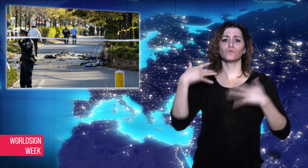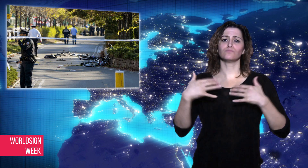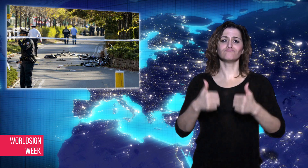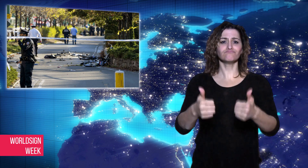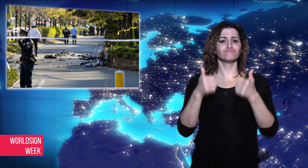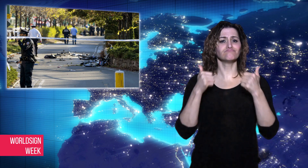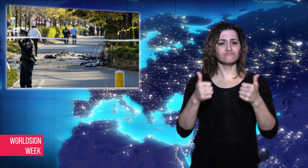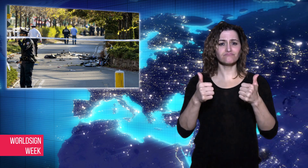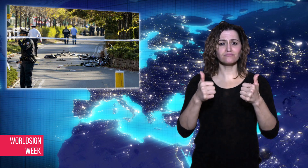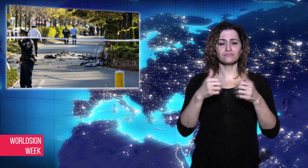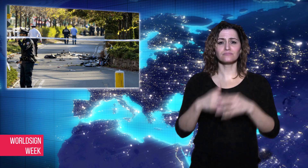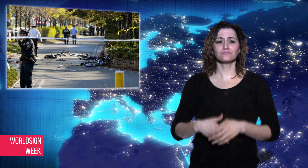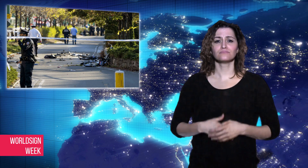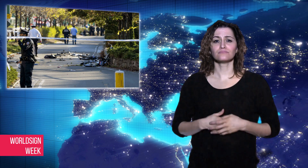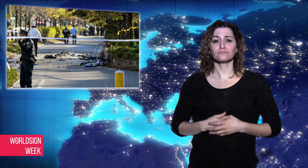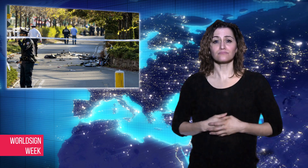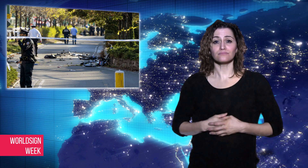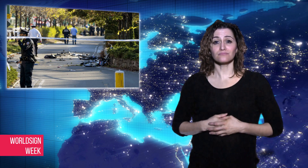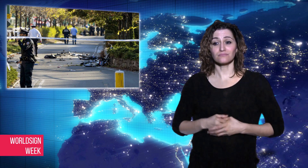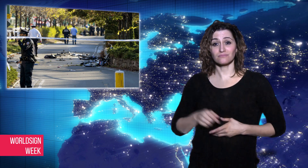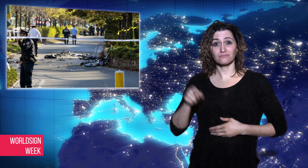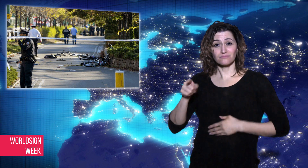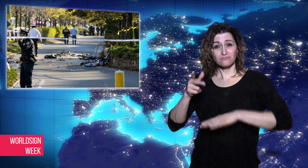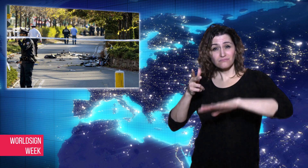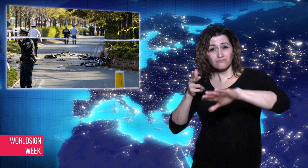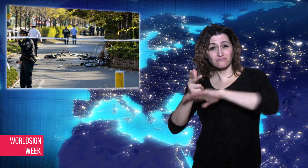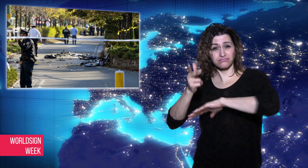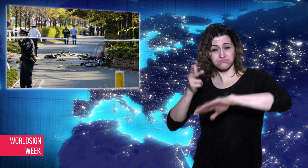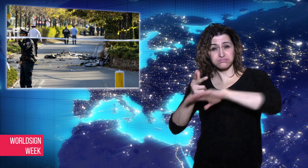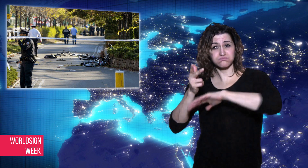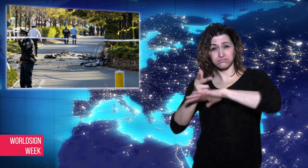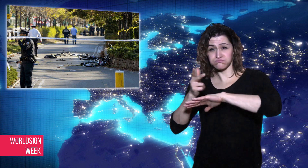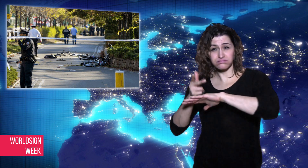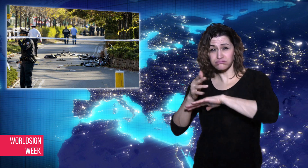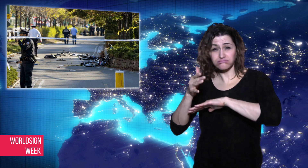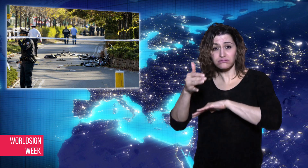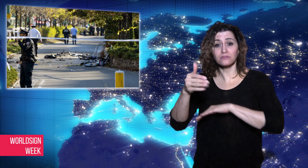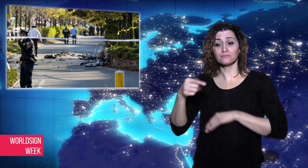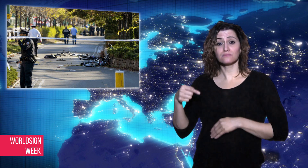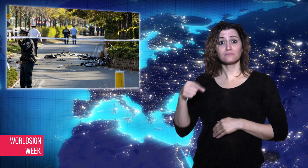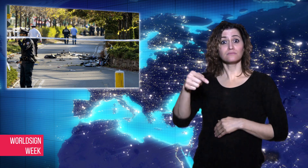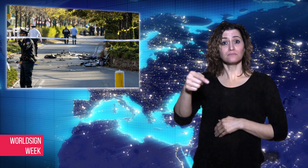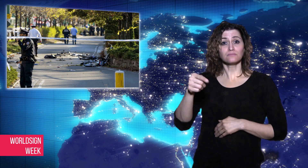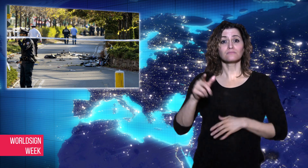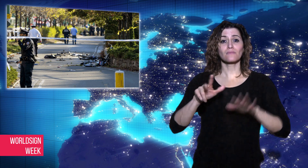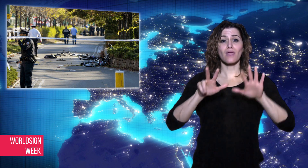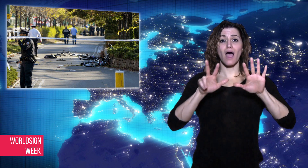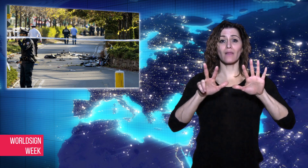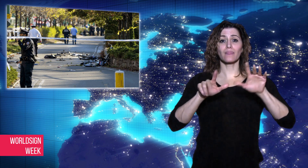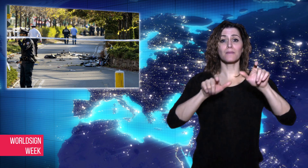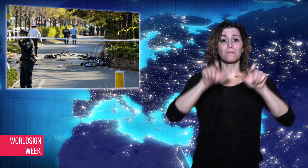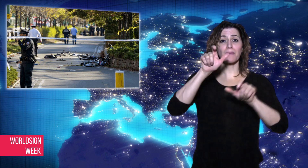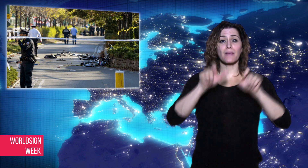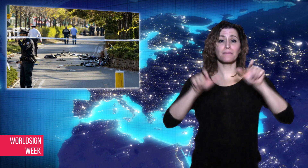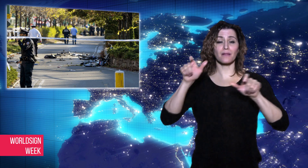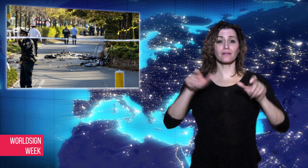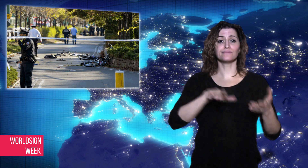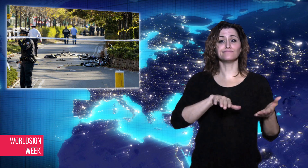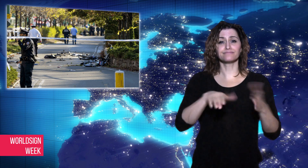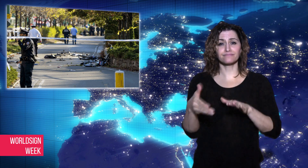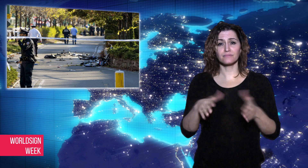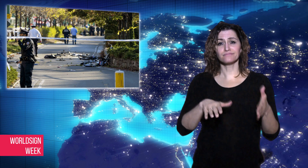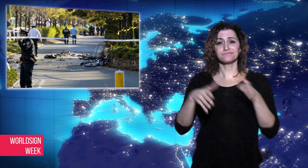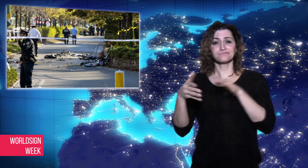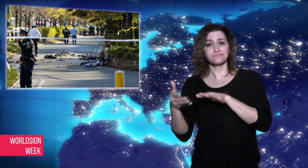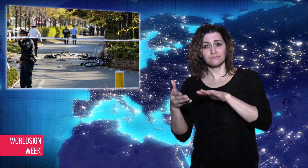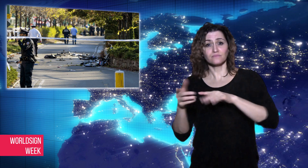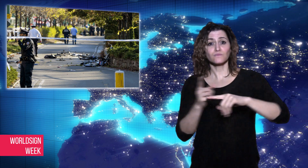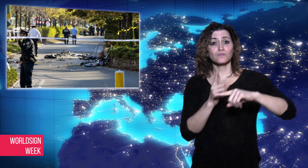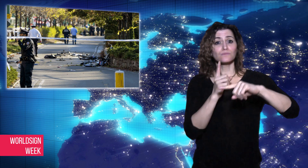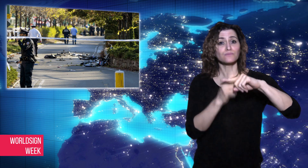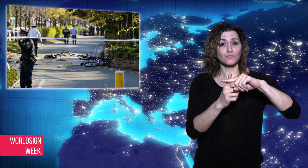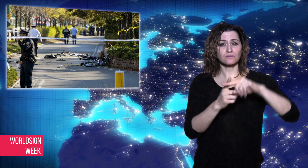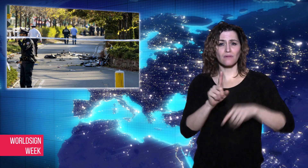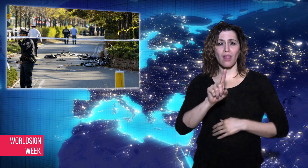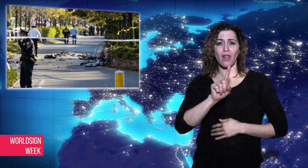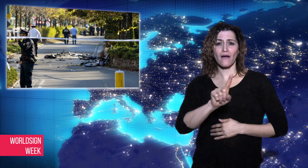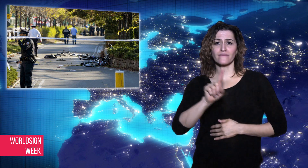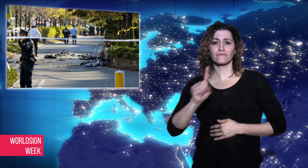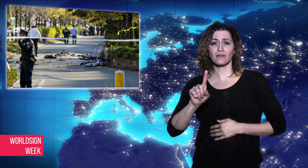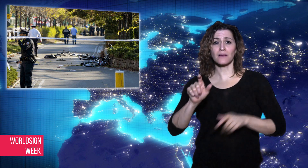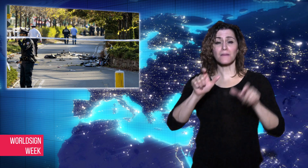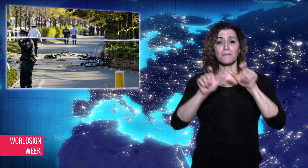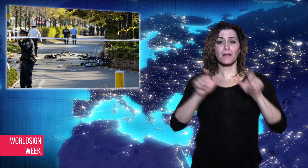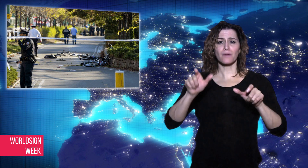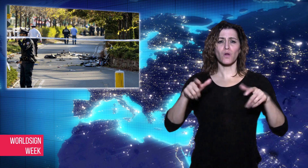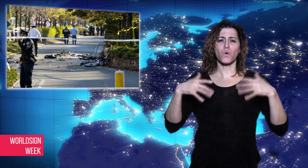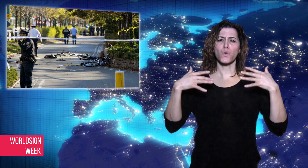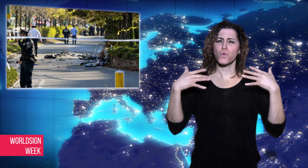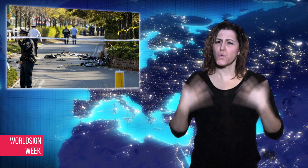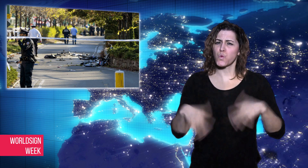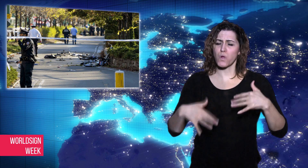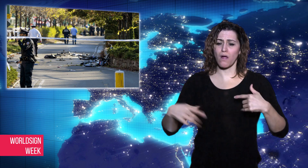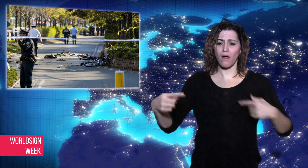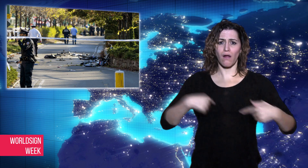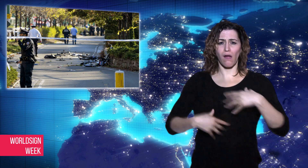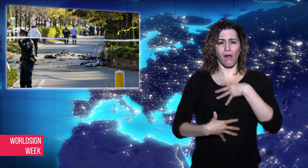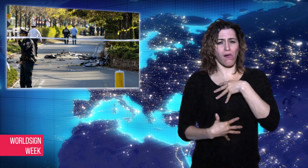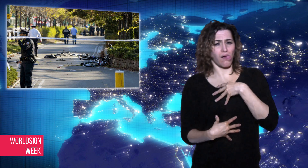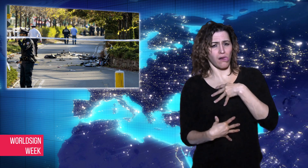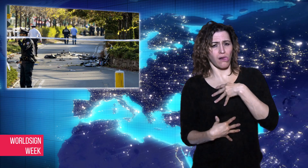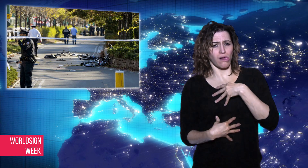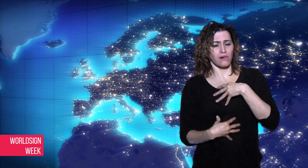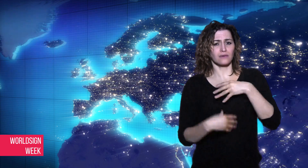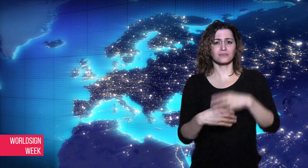injured 11 people.